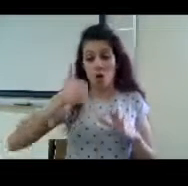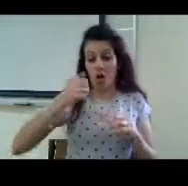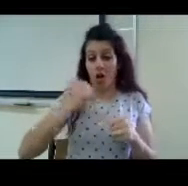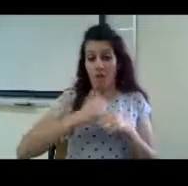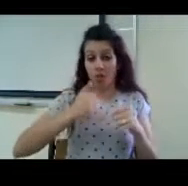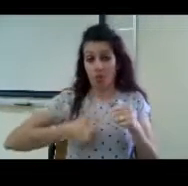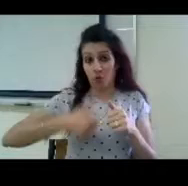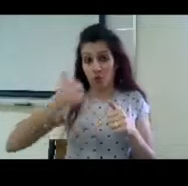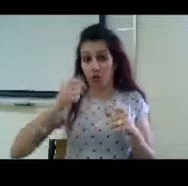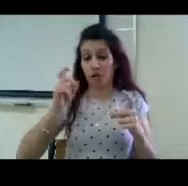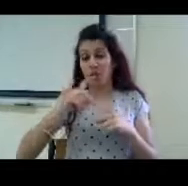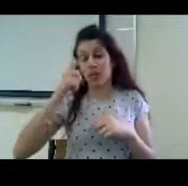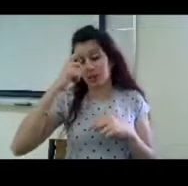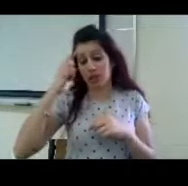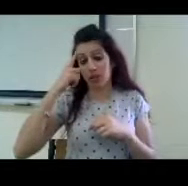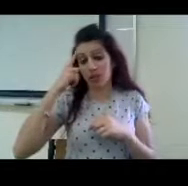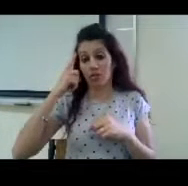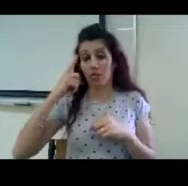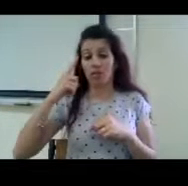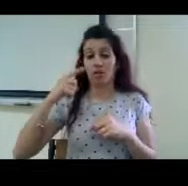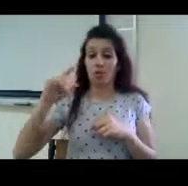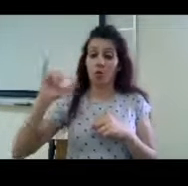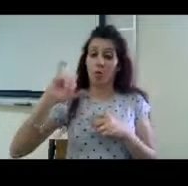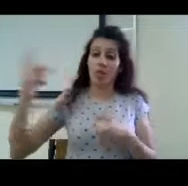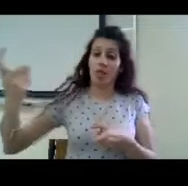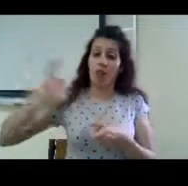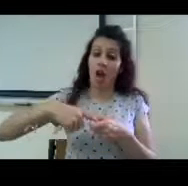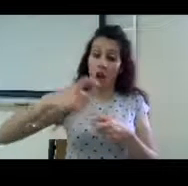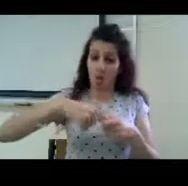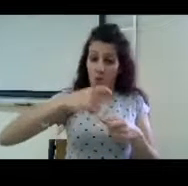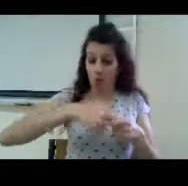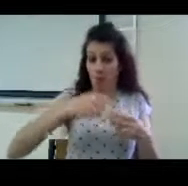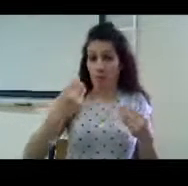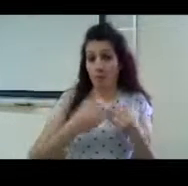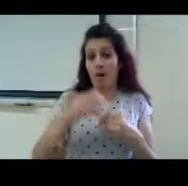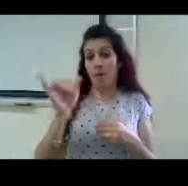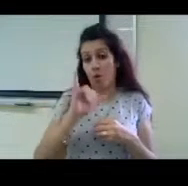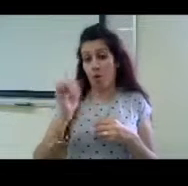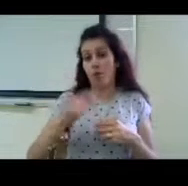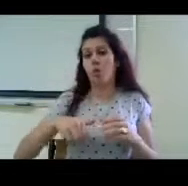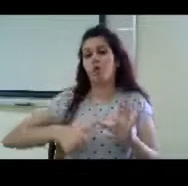to the response mechanism when it comes to challenges due to the limitations of